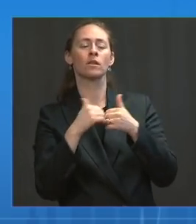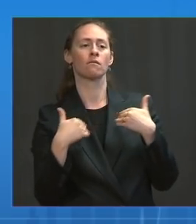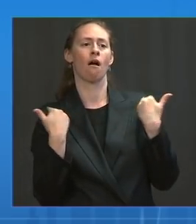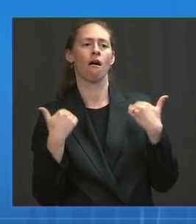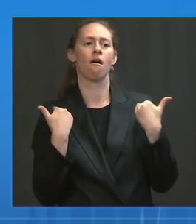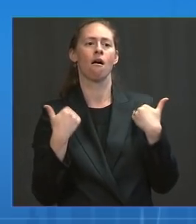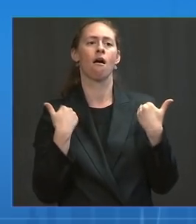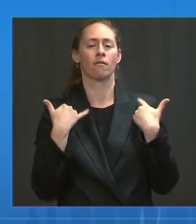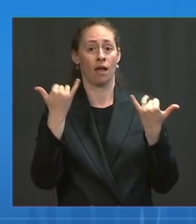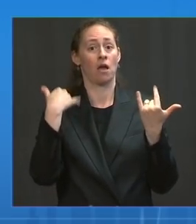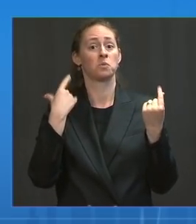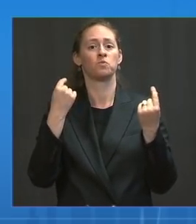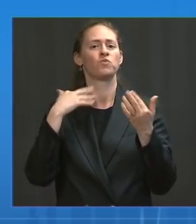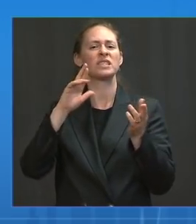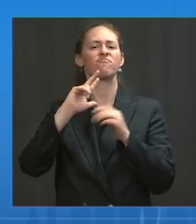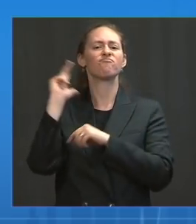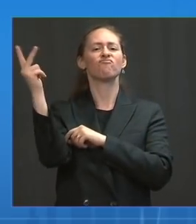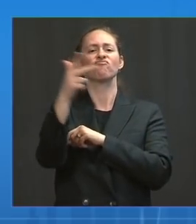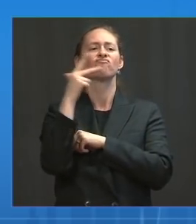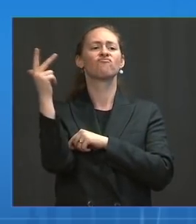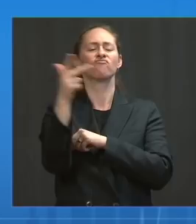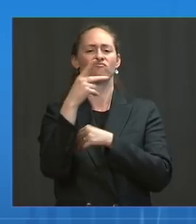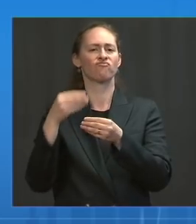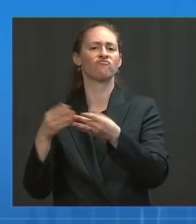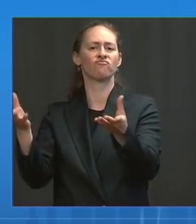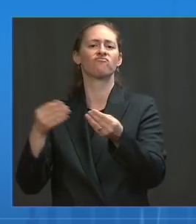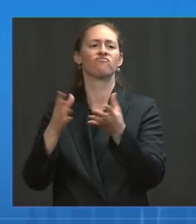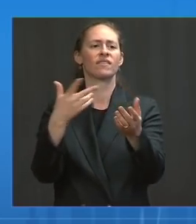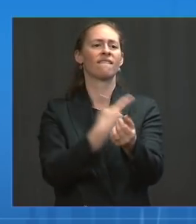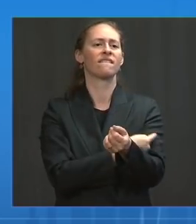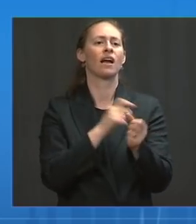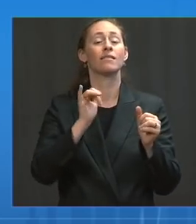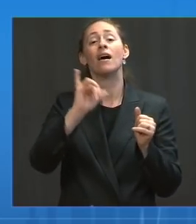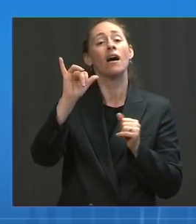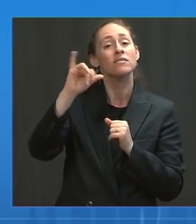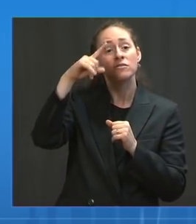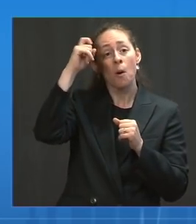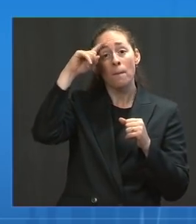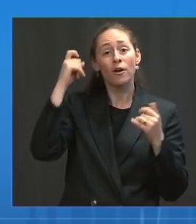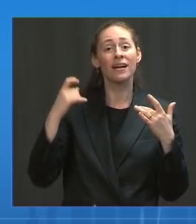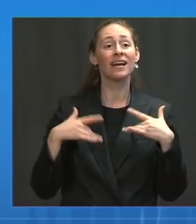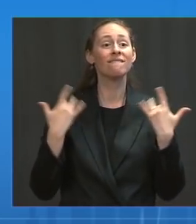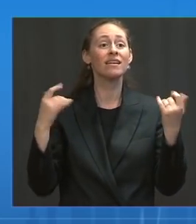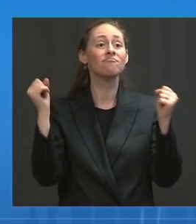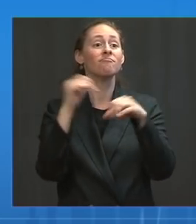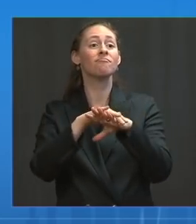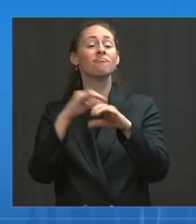across the country and at summer gatherings. We'll continue to work with employers on paid time off